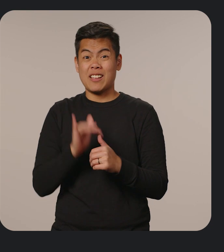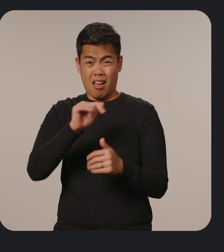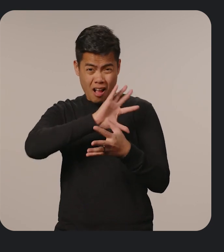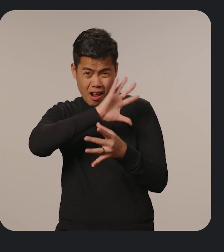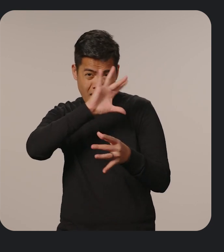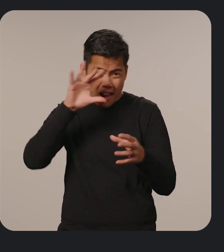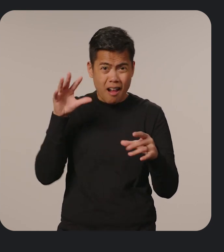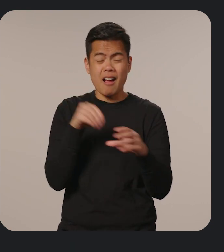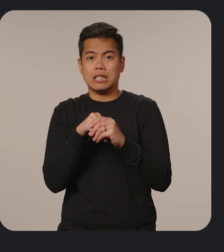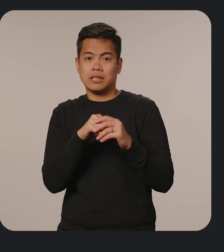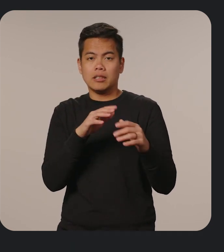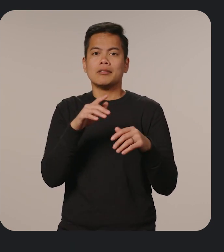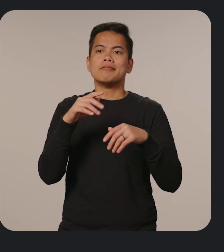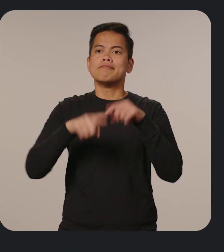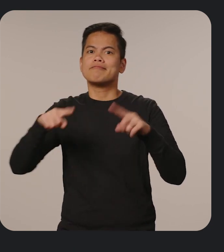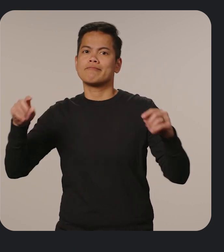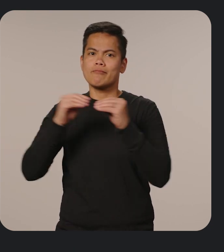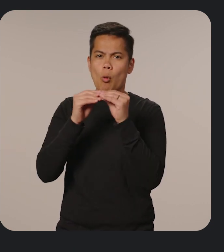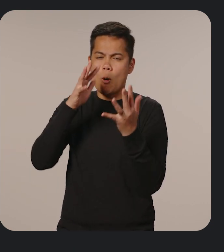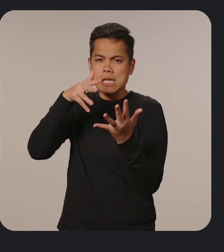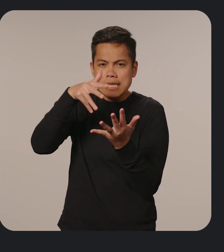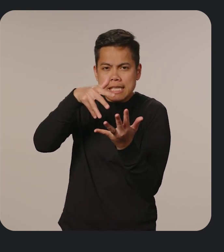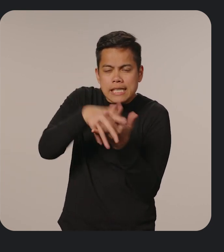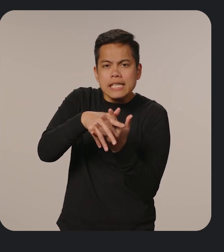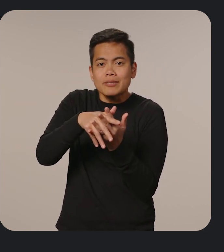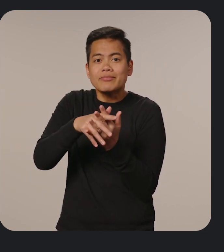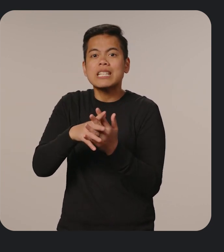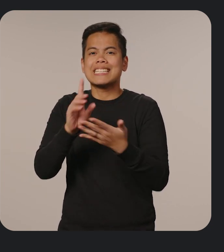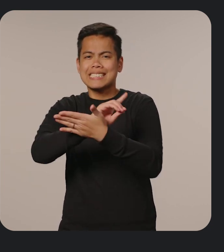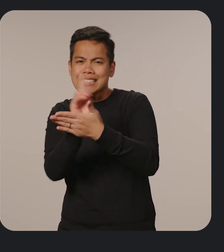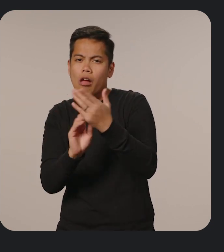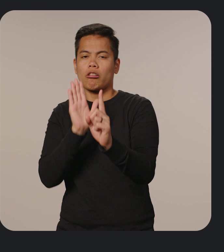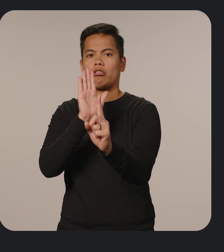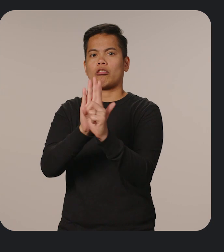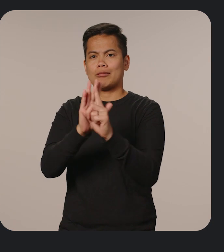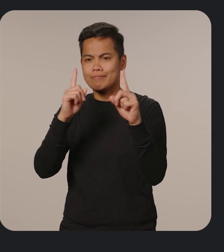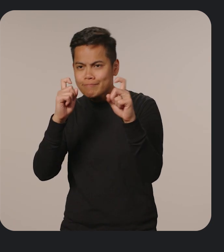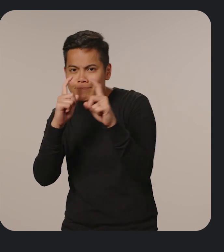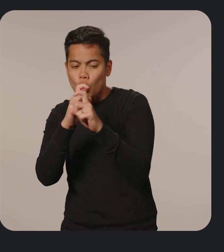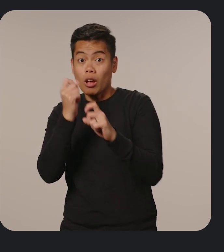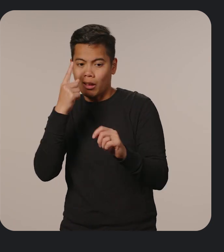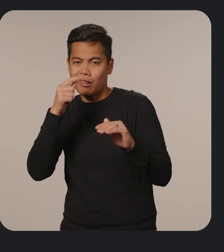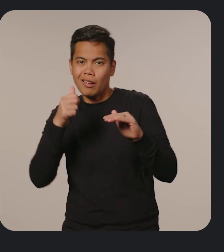so they are easy to use. But what's especially great about using Material is working with design tokens and being